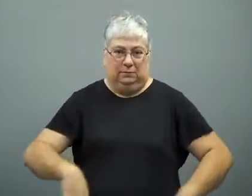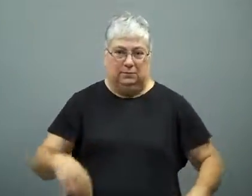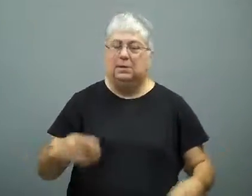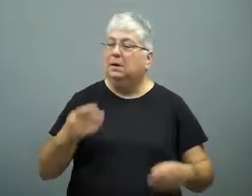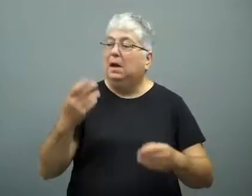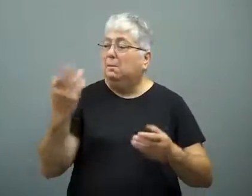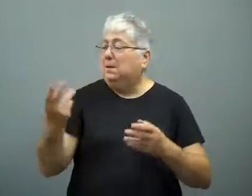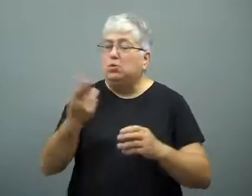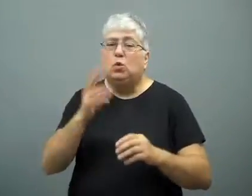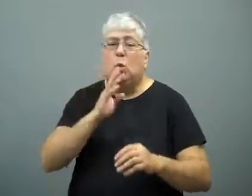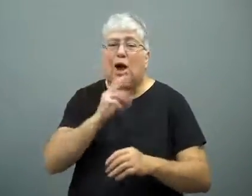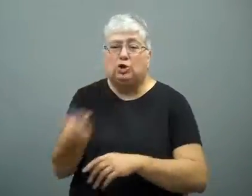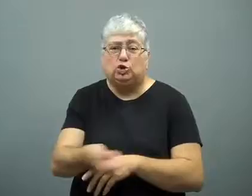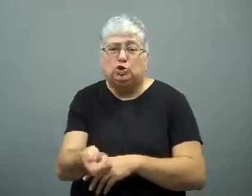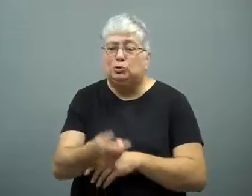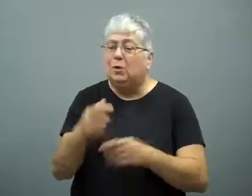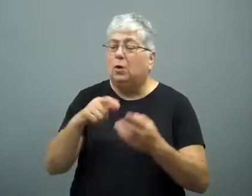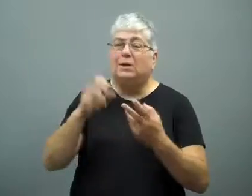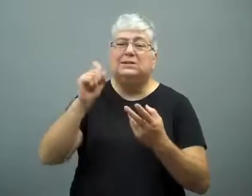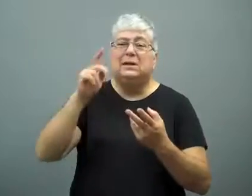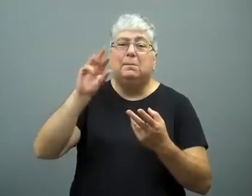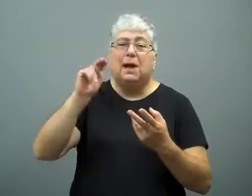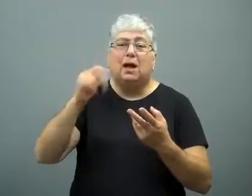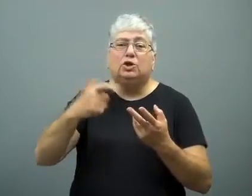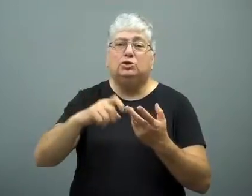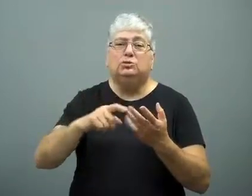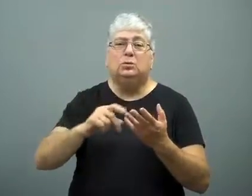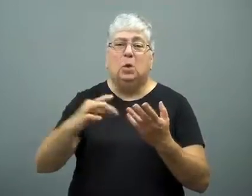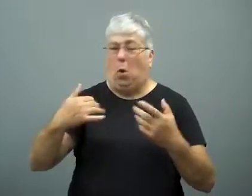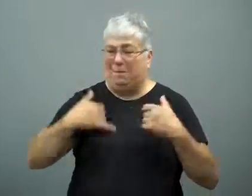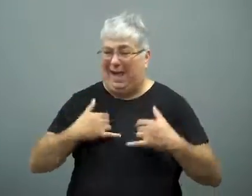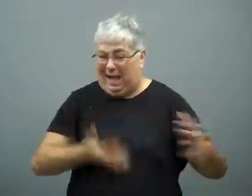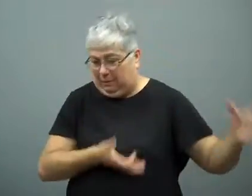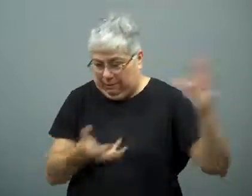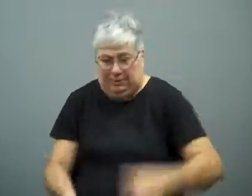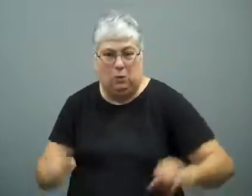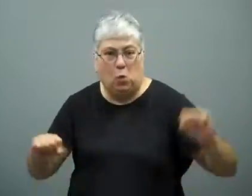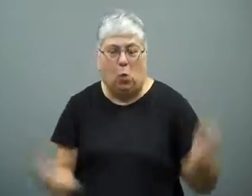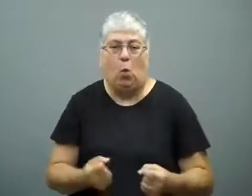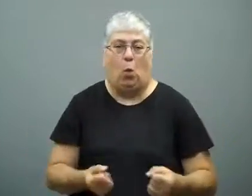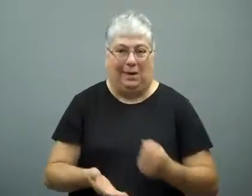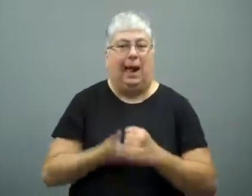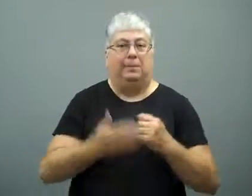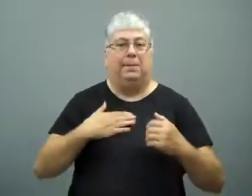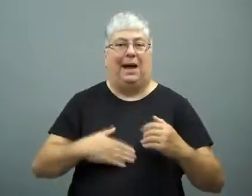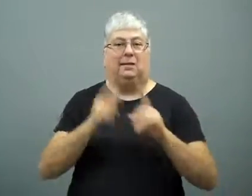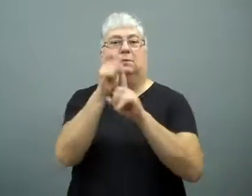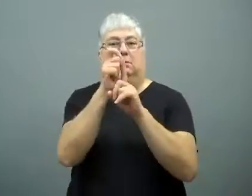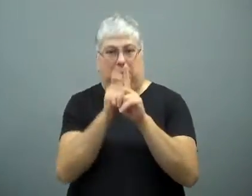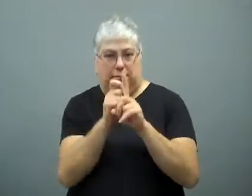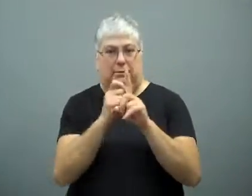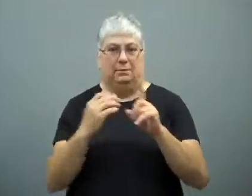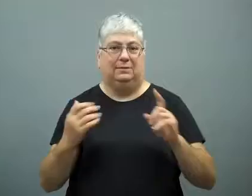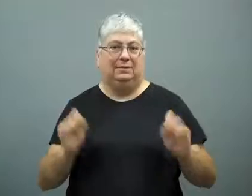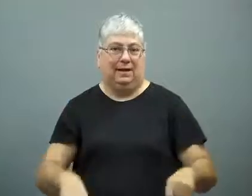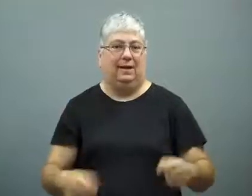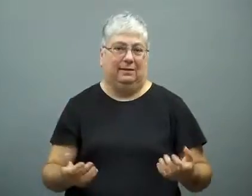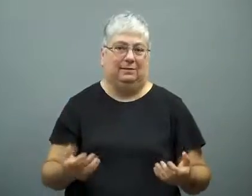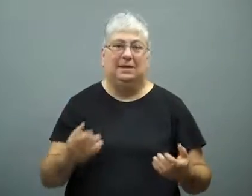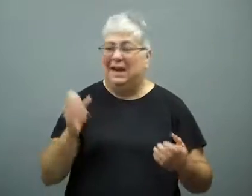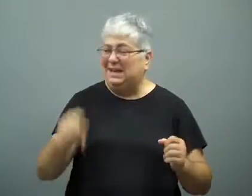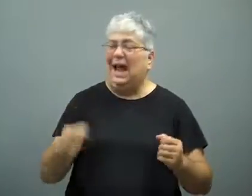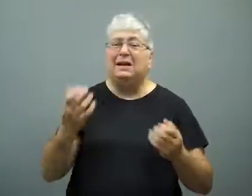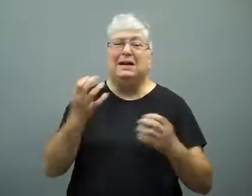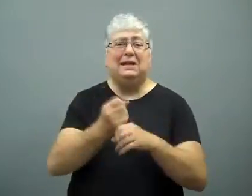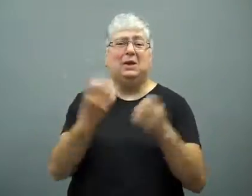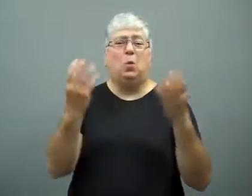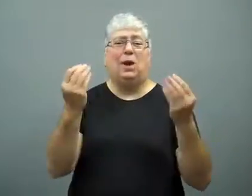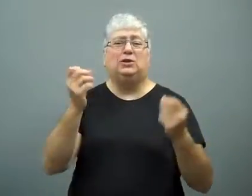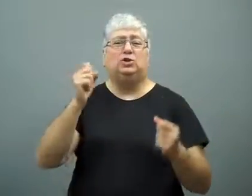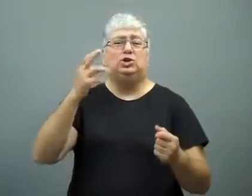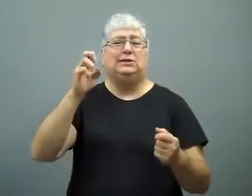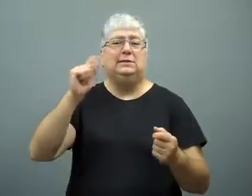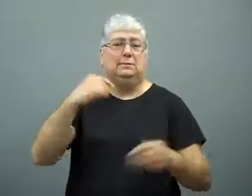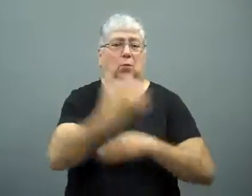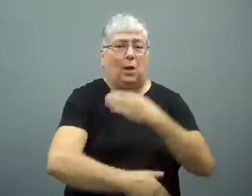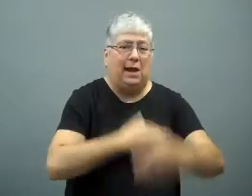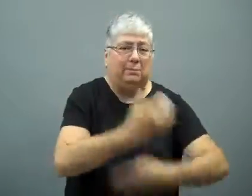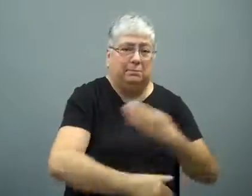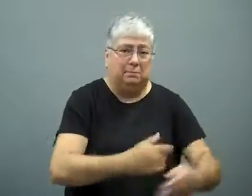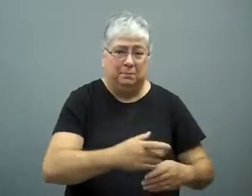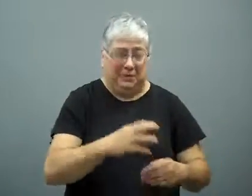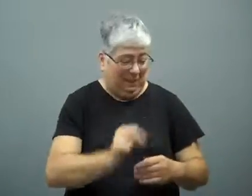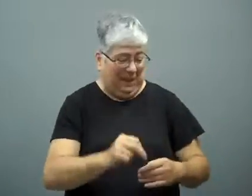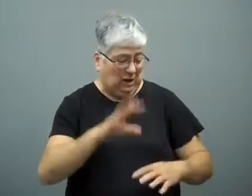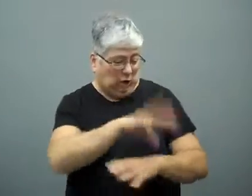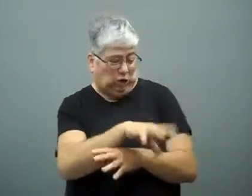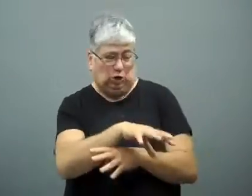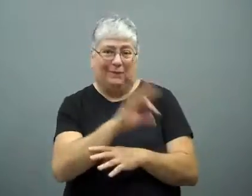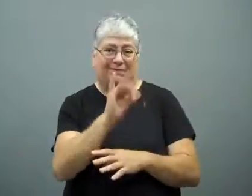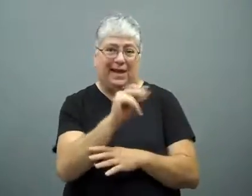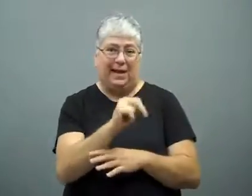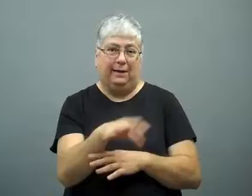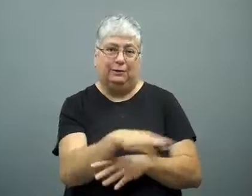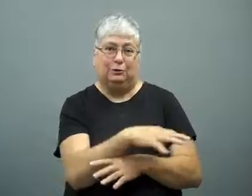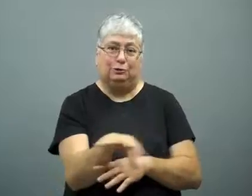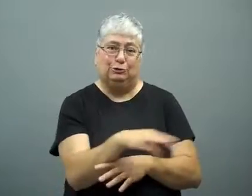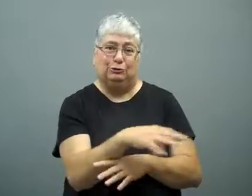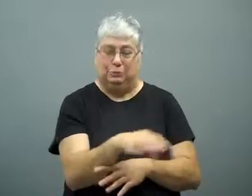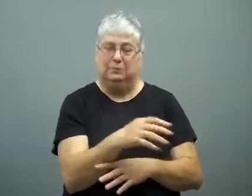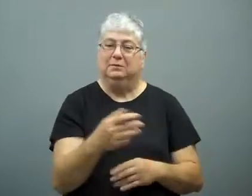Use a hose, sponge, bath or bucket of water to cool the person down.